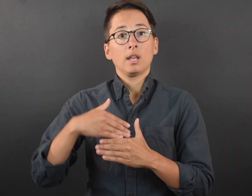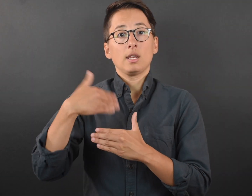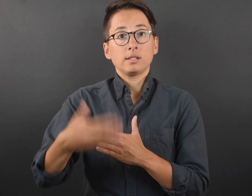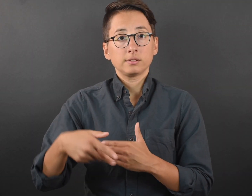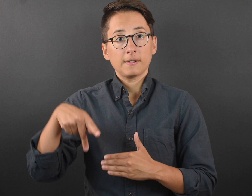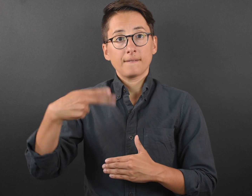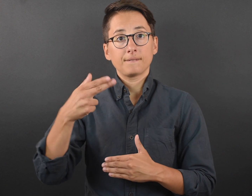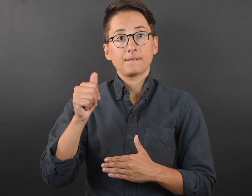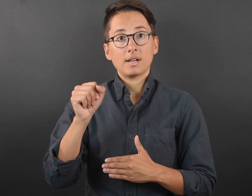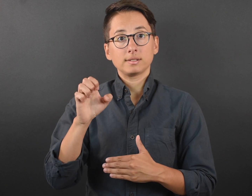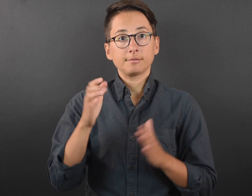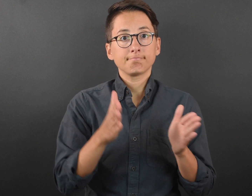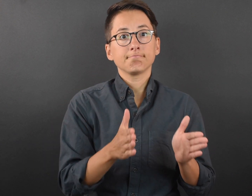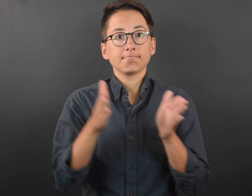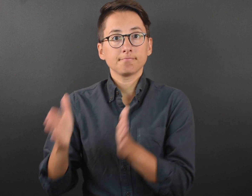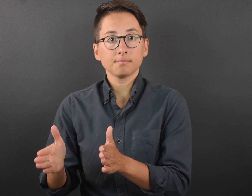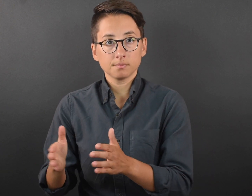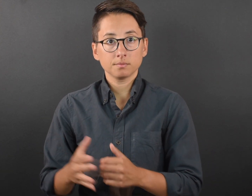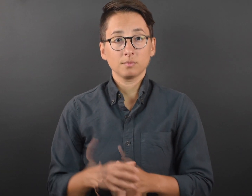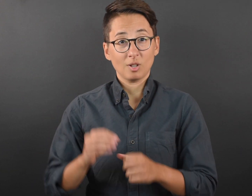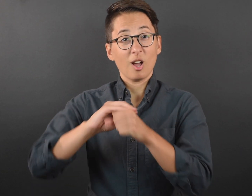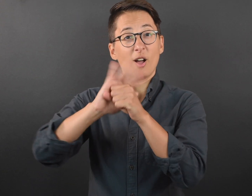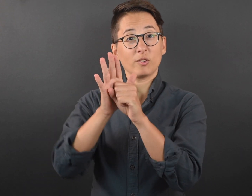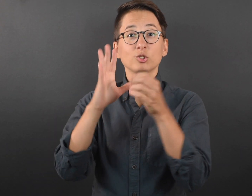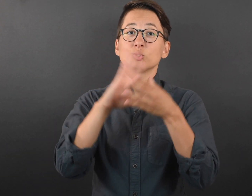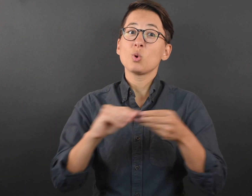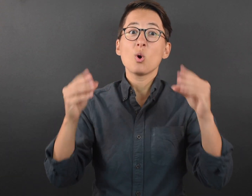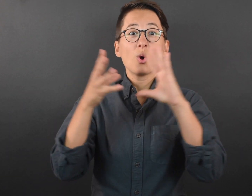Next phase of response